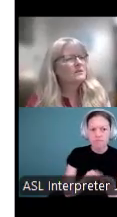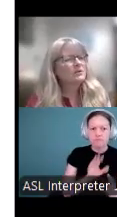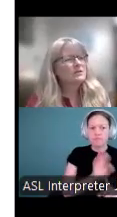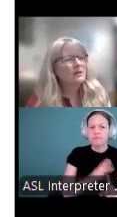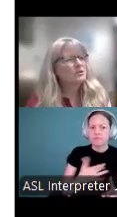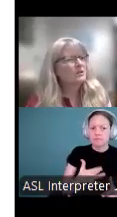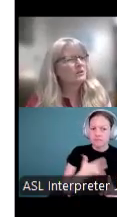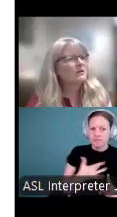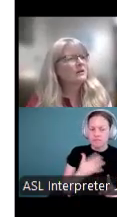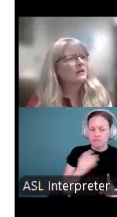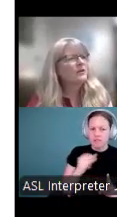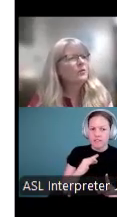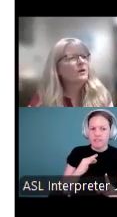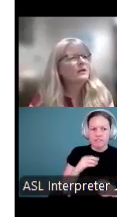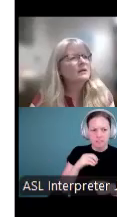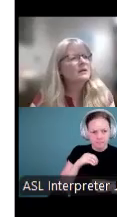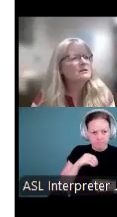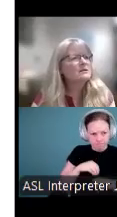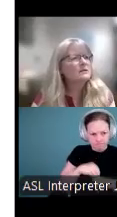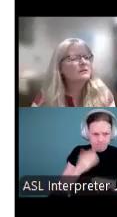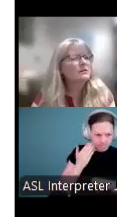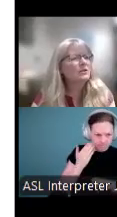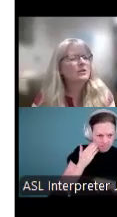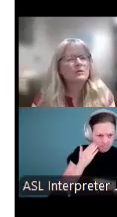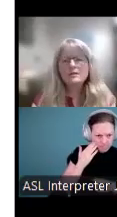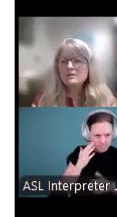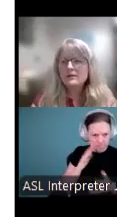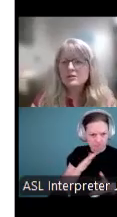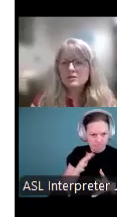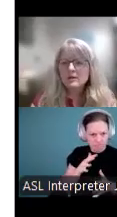interoception, another one is, you know, an early intervention